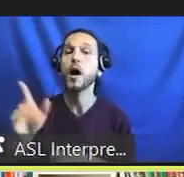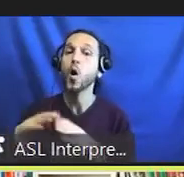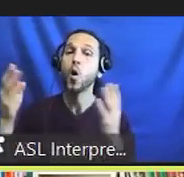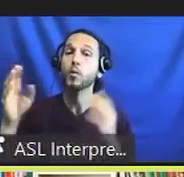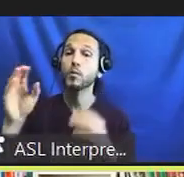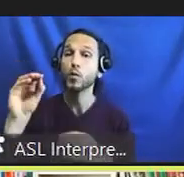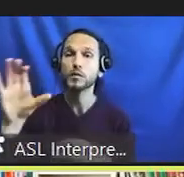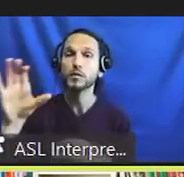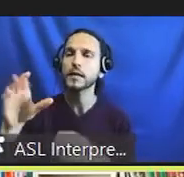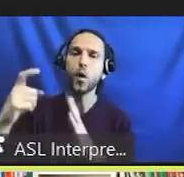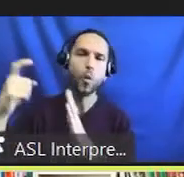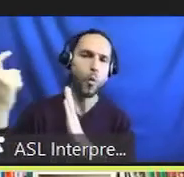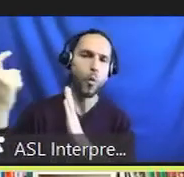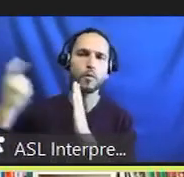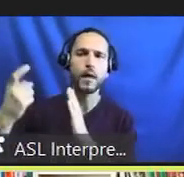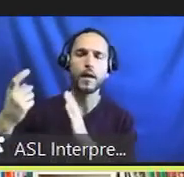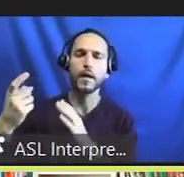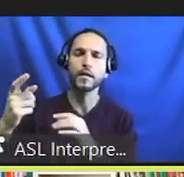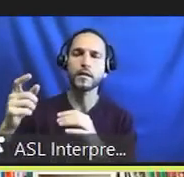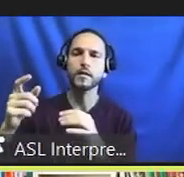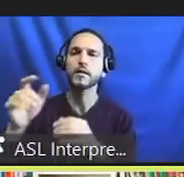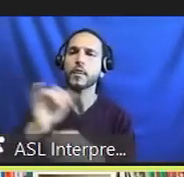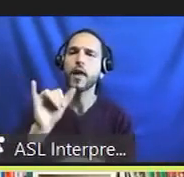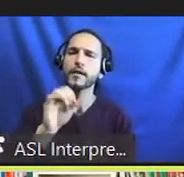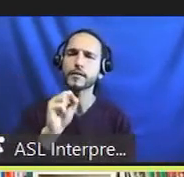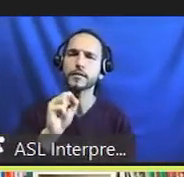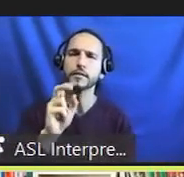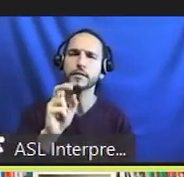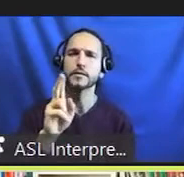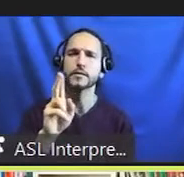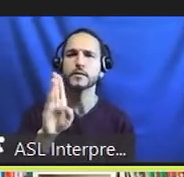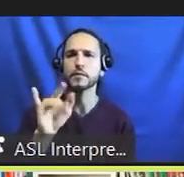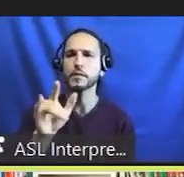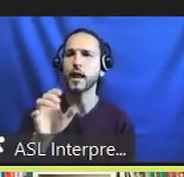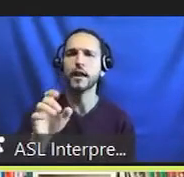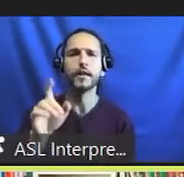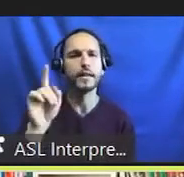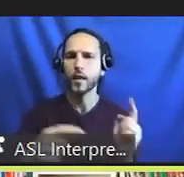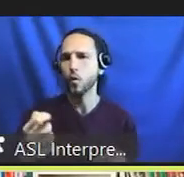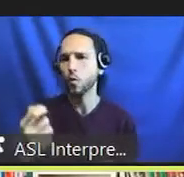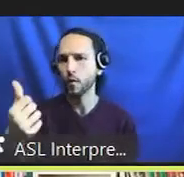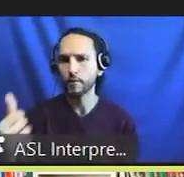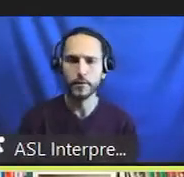This are oftentimes called subtitles.